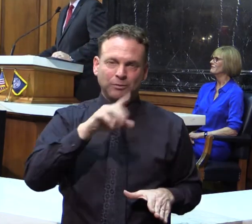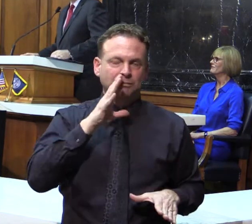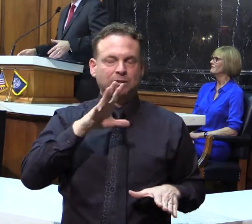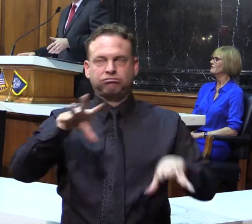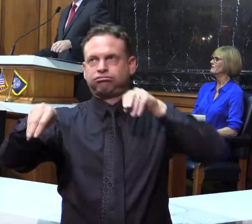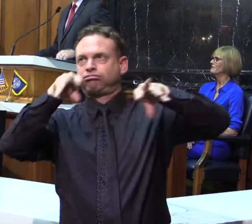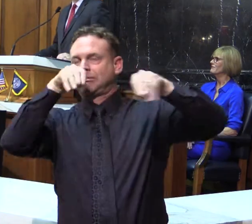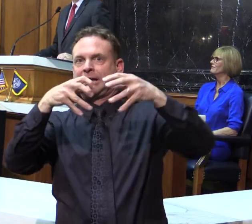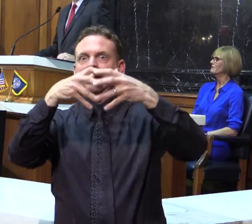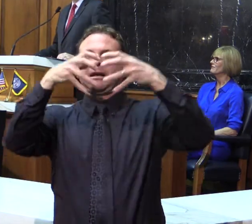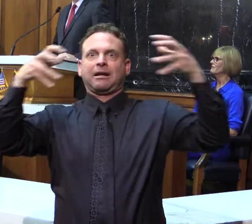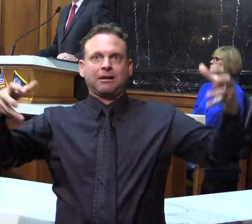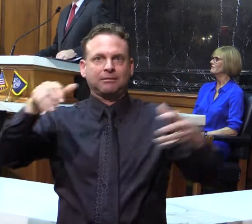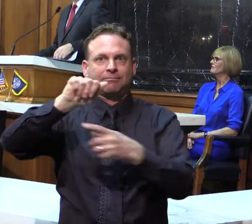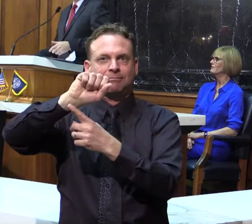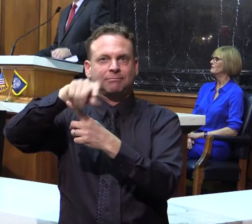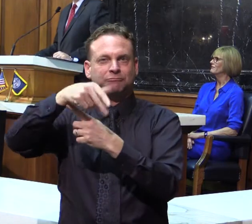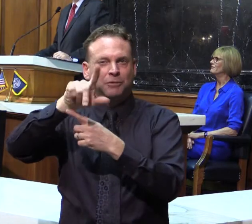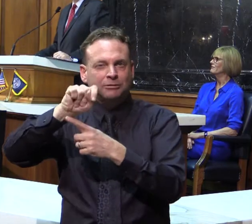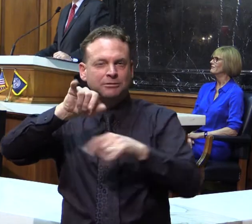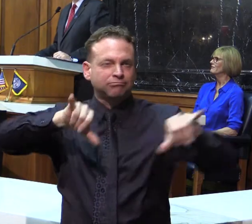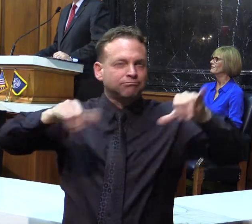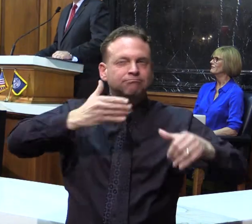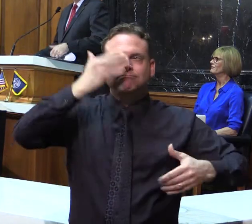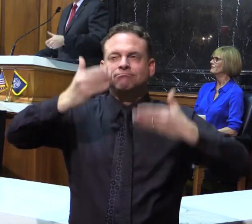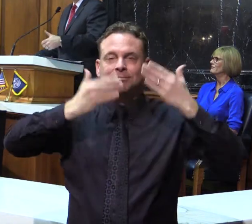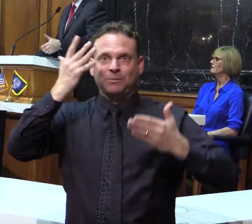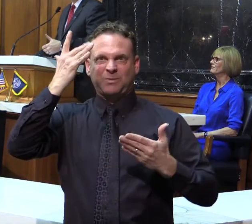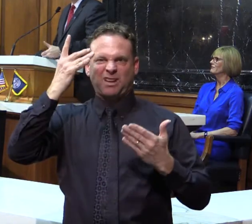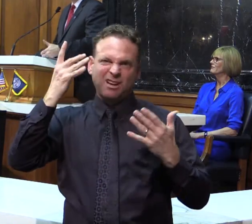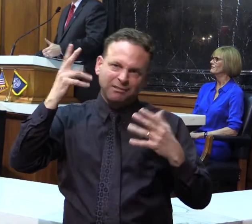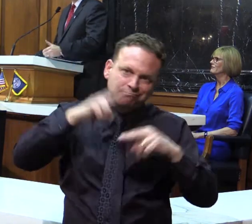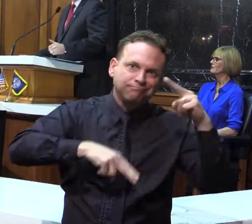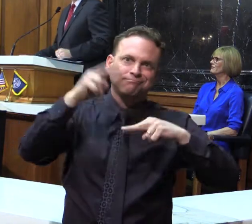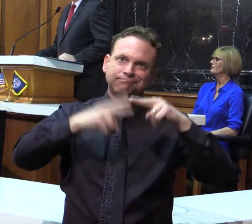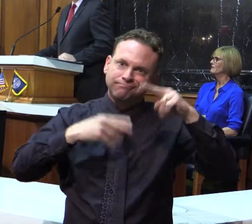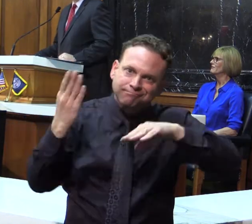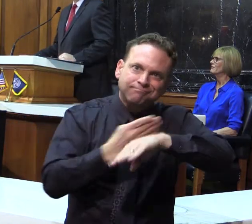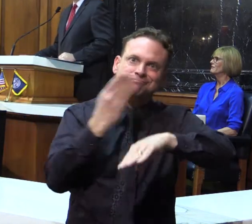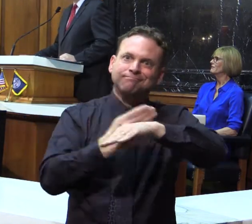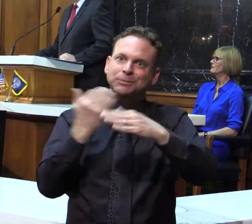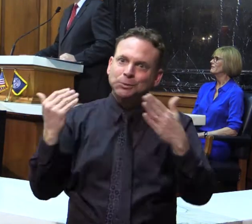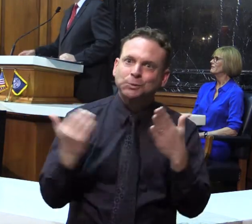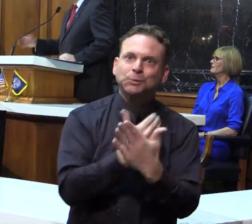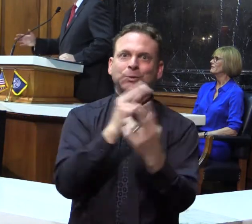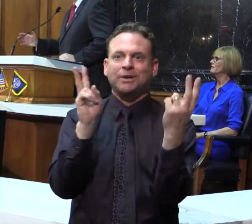We’ll open Section 5 of I-69 in August … the nearly 10,000 lane miles of pavement we’ll